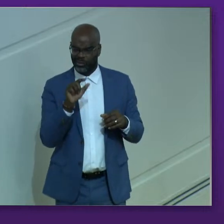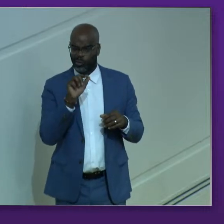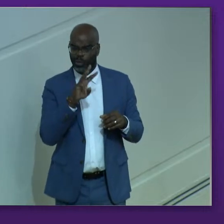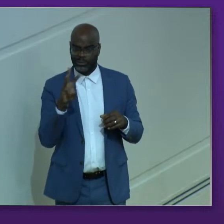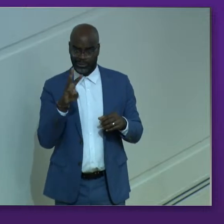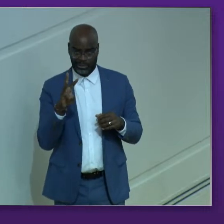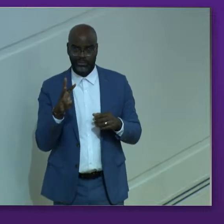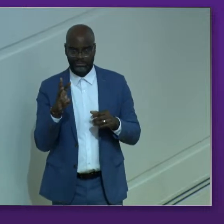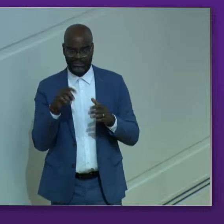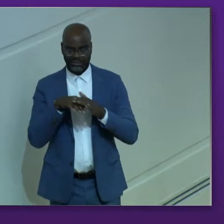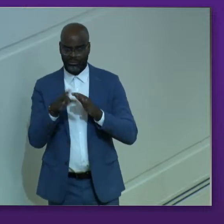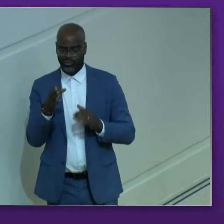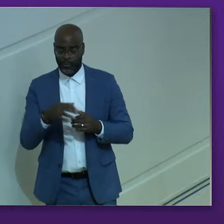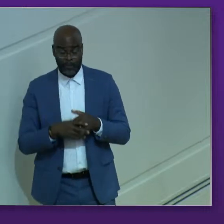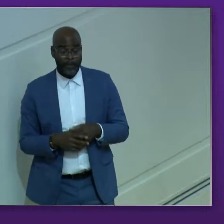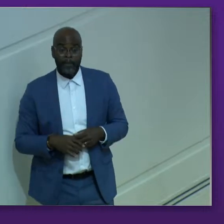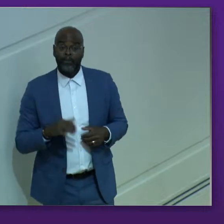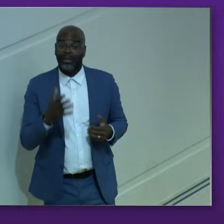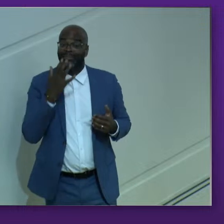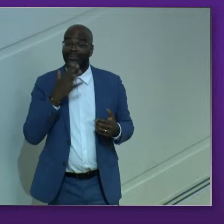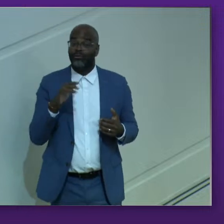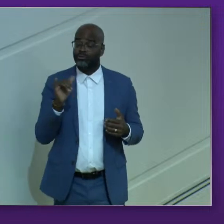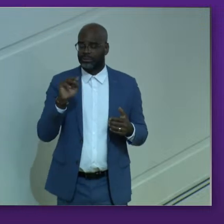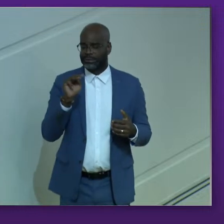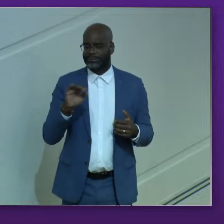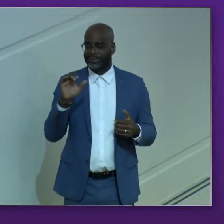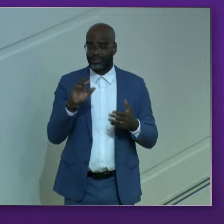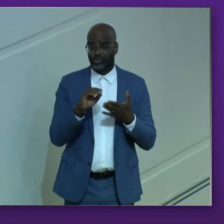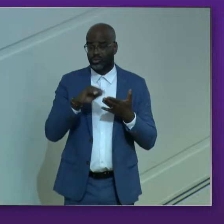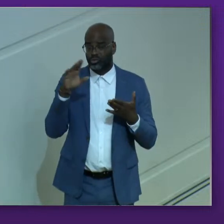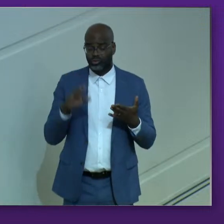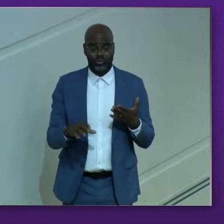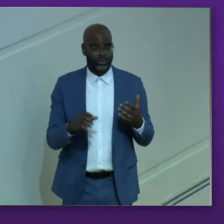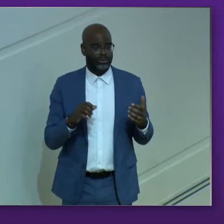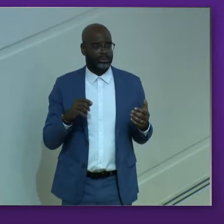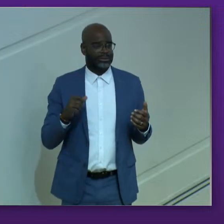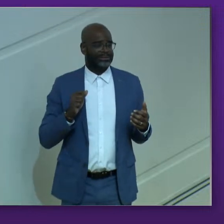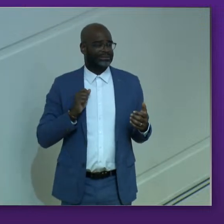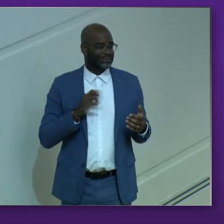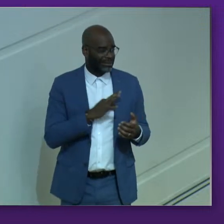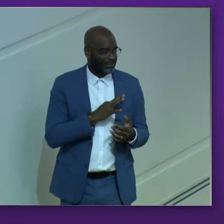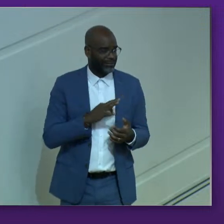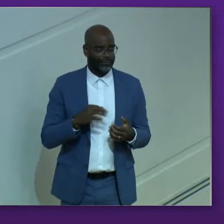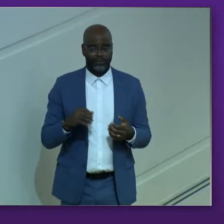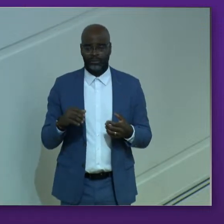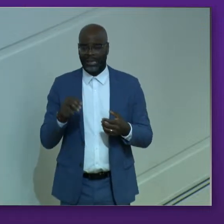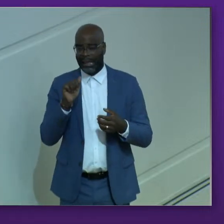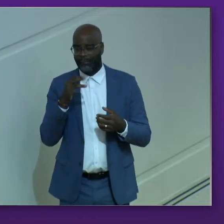TO GOVERNANCE. WE WELCOME YOU ALL TO OUR COUNCIL MEETINGS AND YOU CAN SEE OUR GOVERNANCE SCHEDULE ON THE GOVERNANCE